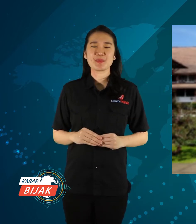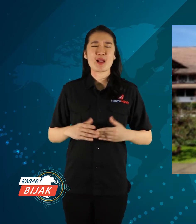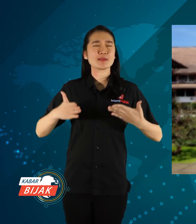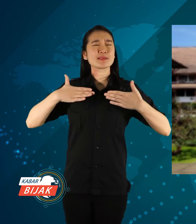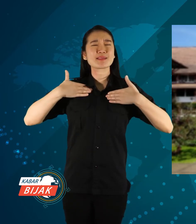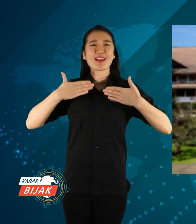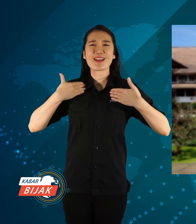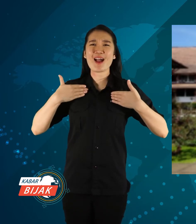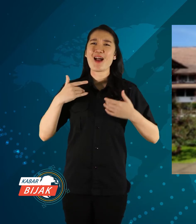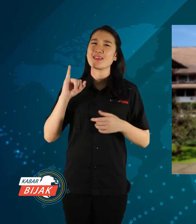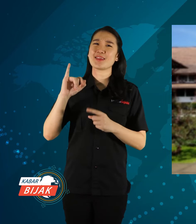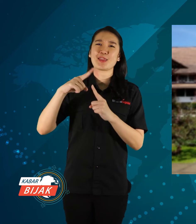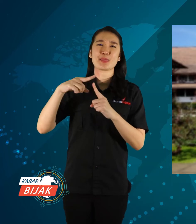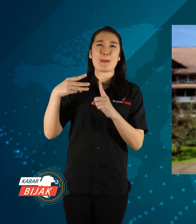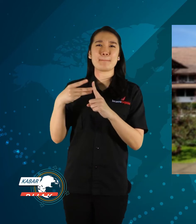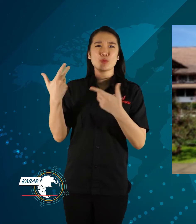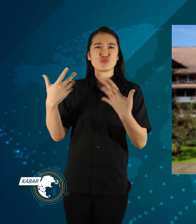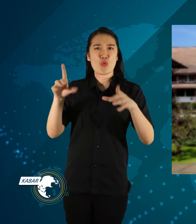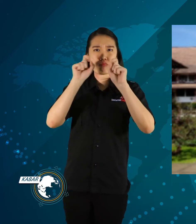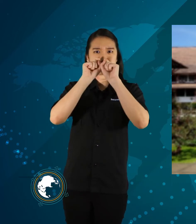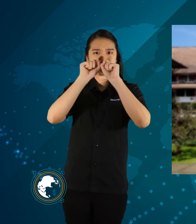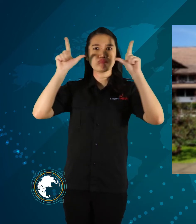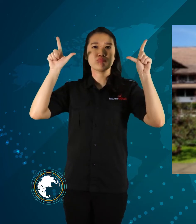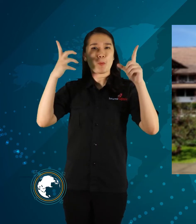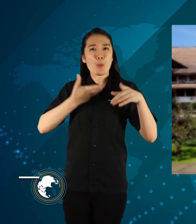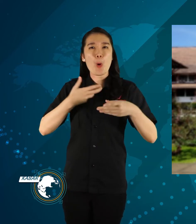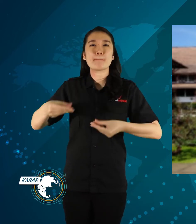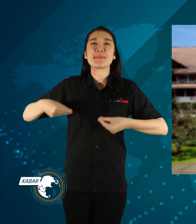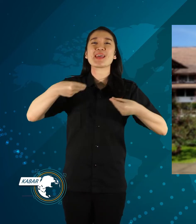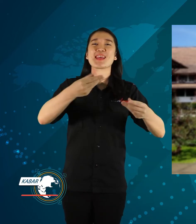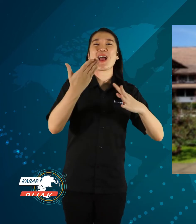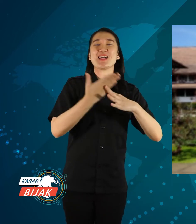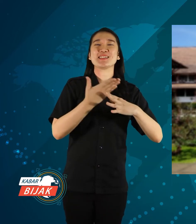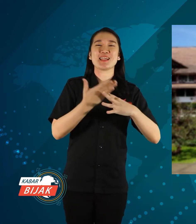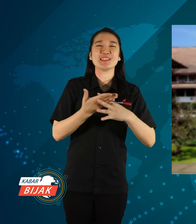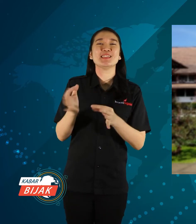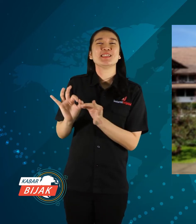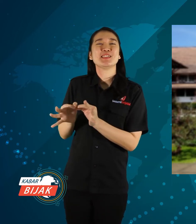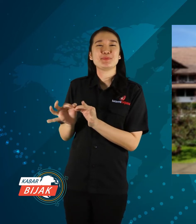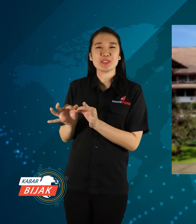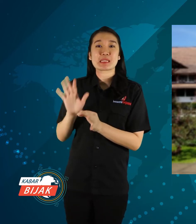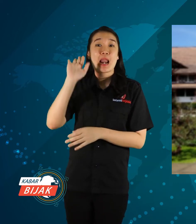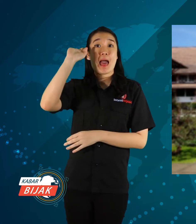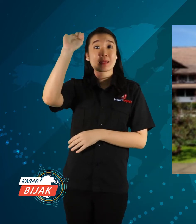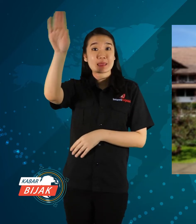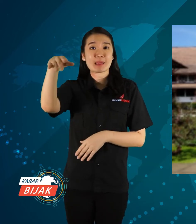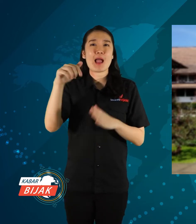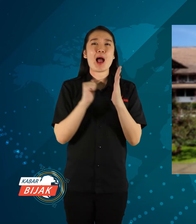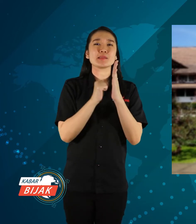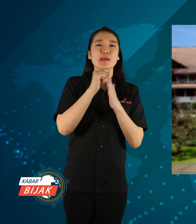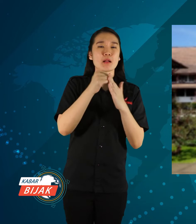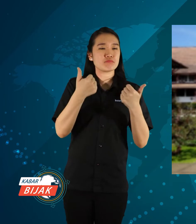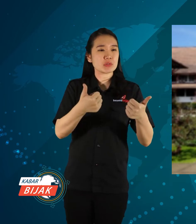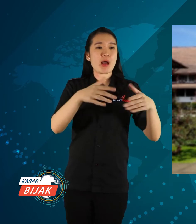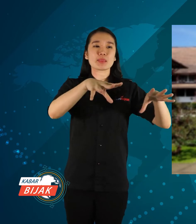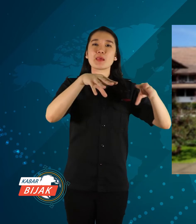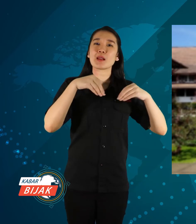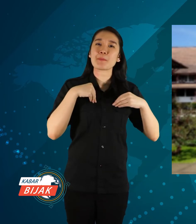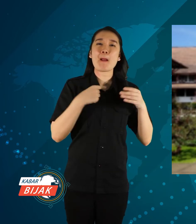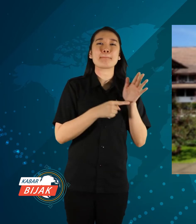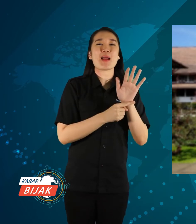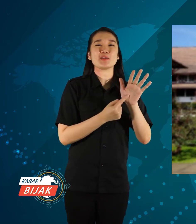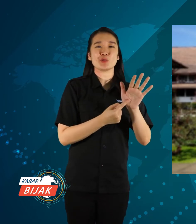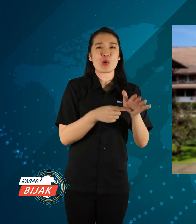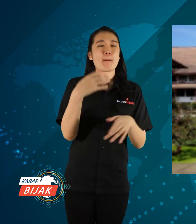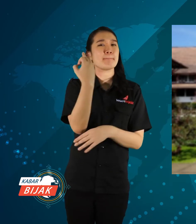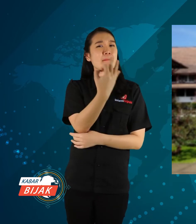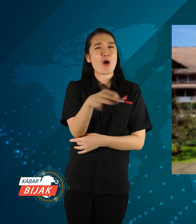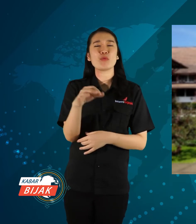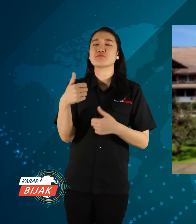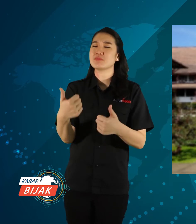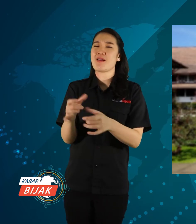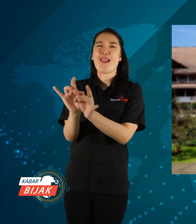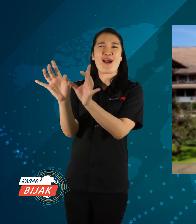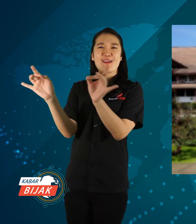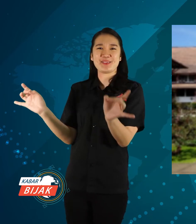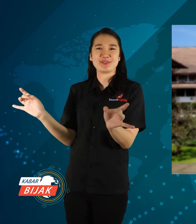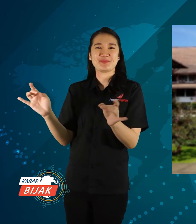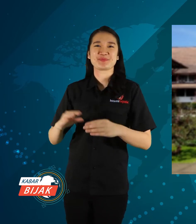He is happy that ITB is aware and willing to give JBI access later at the new student admissions event, and others.